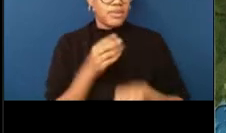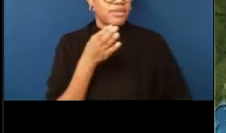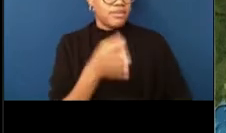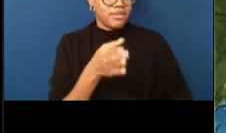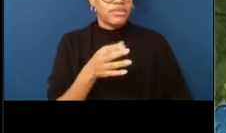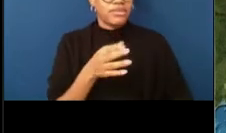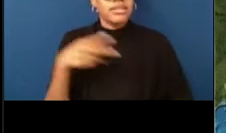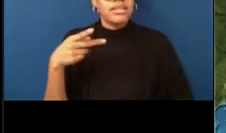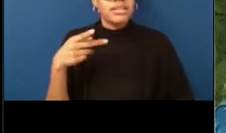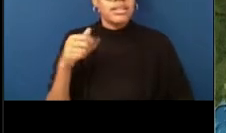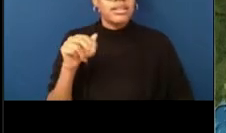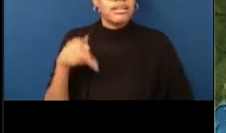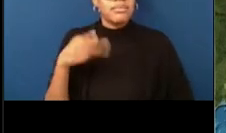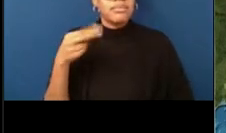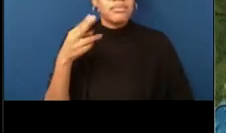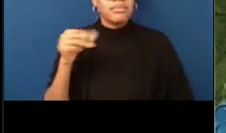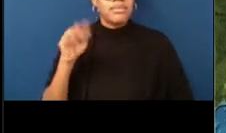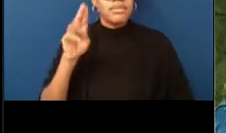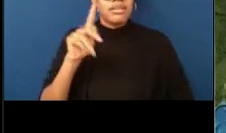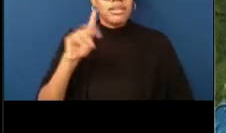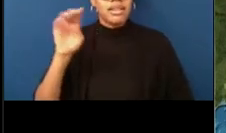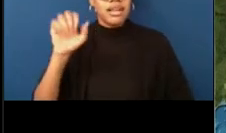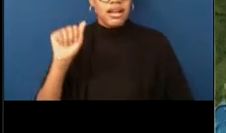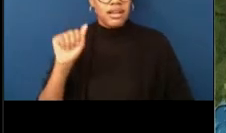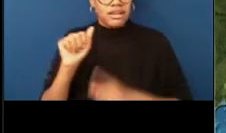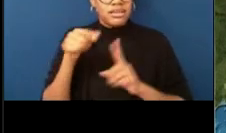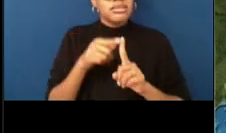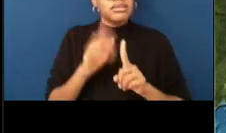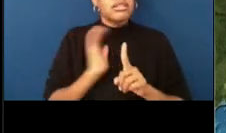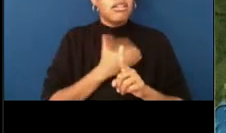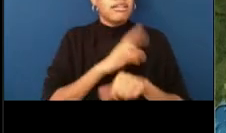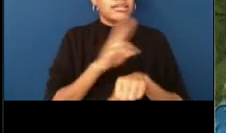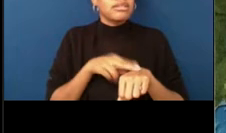So Papahānaumokuākea encompasses over 580,000 square miles